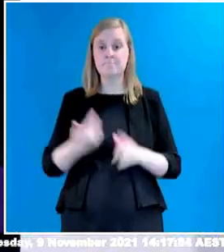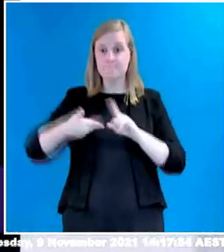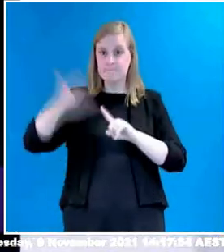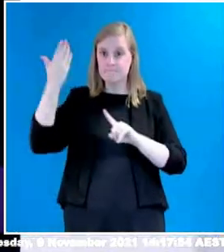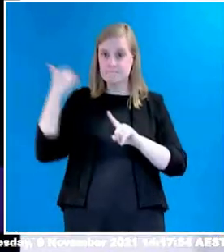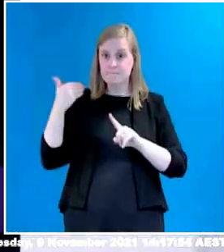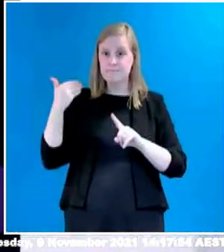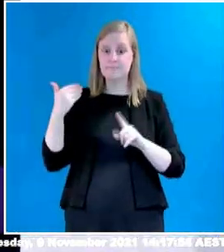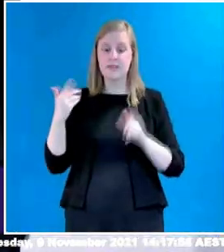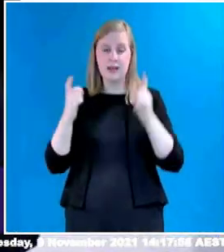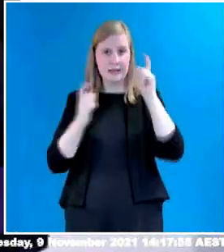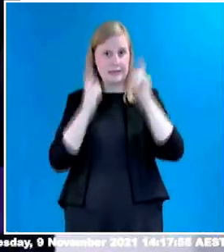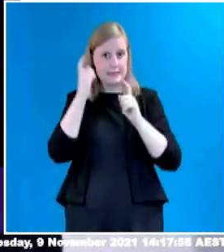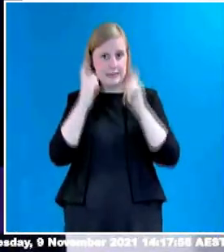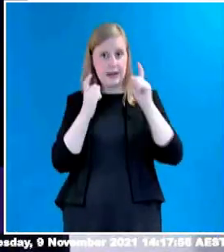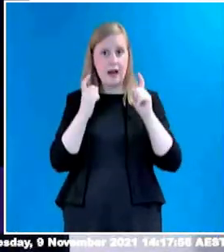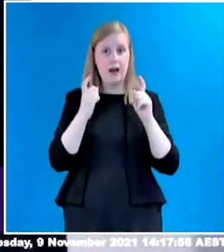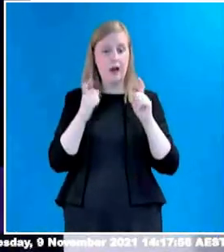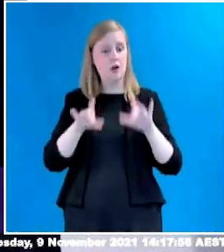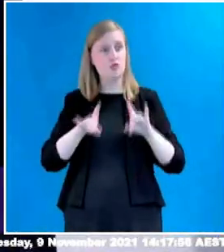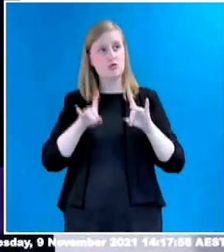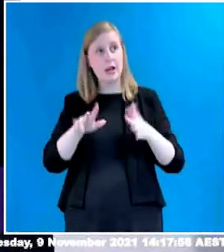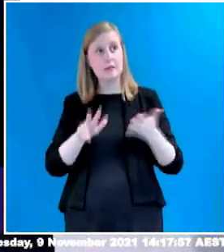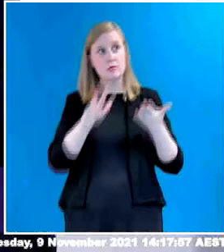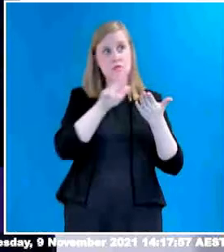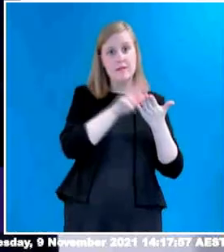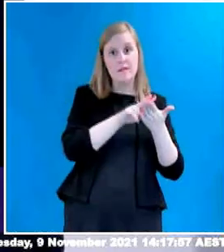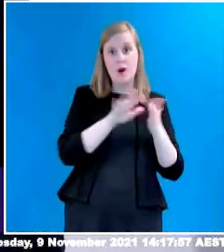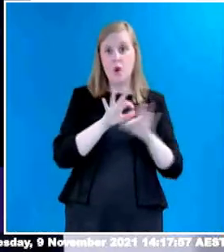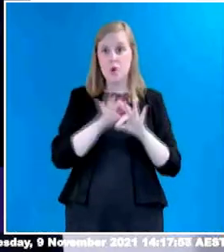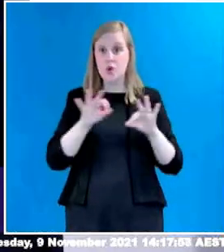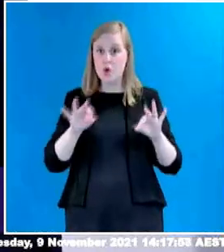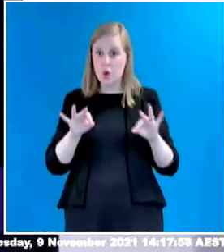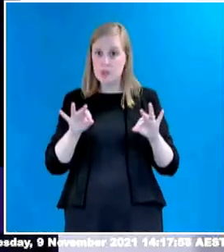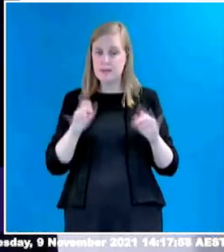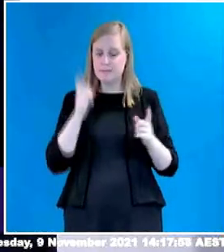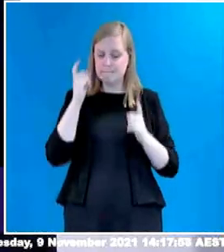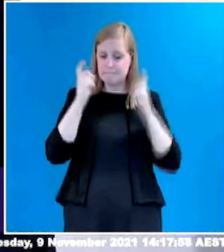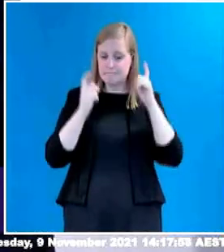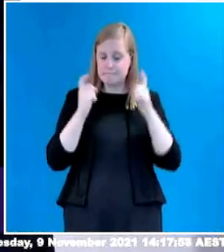whether there would be scope for a national review of laws, policies and